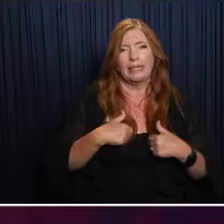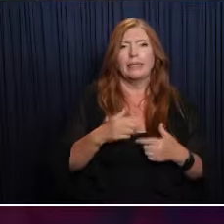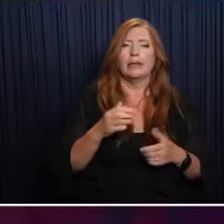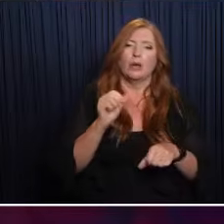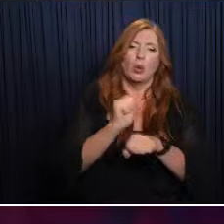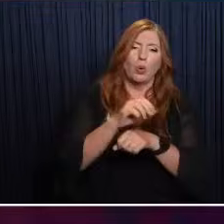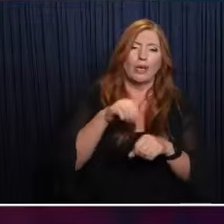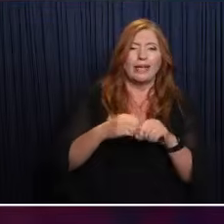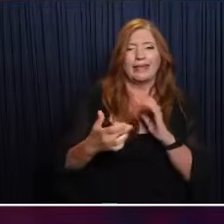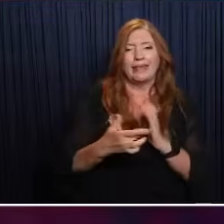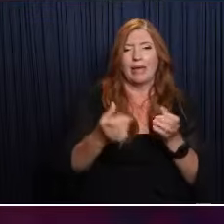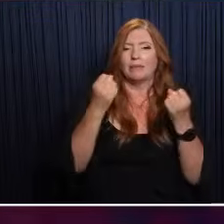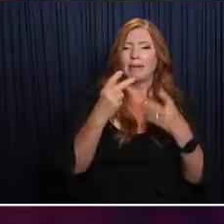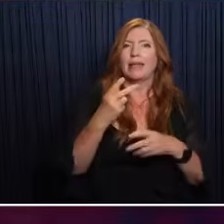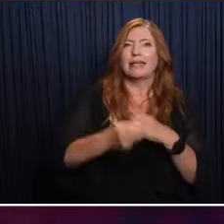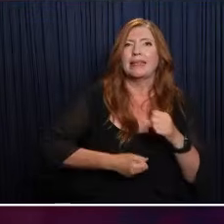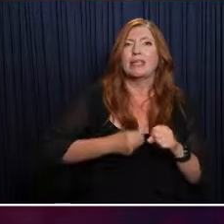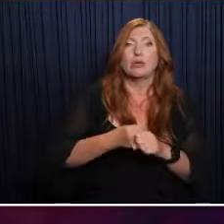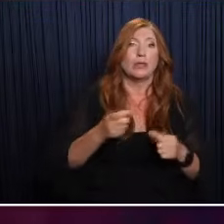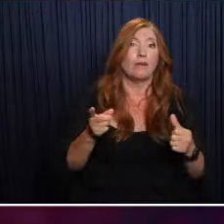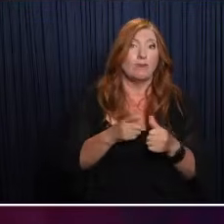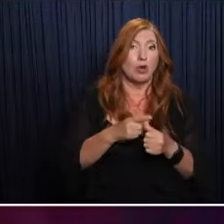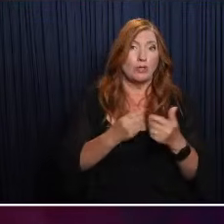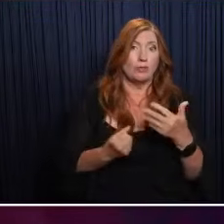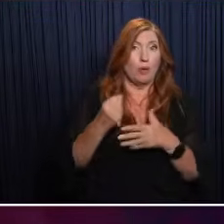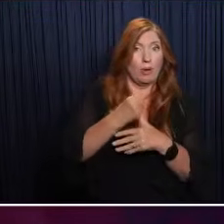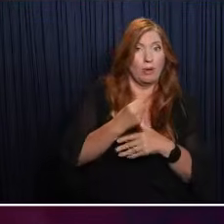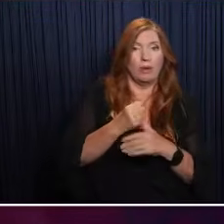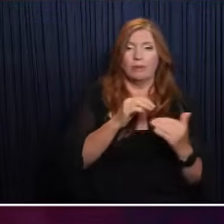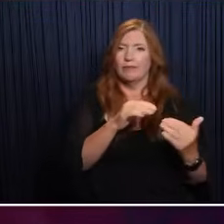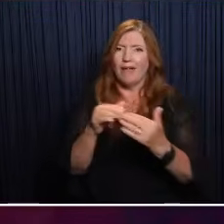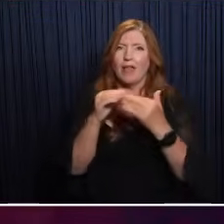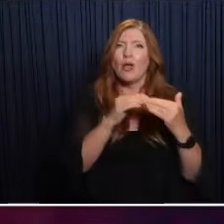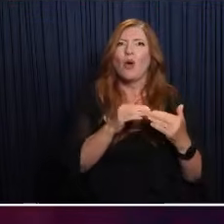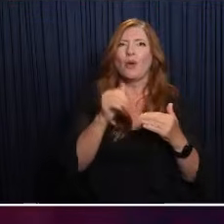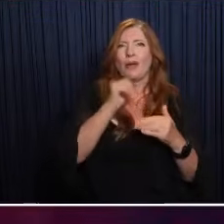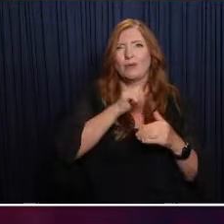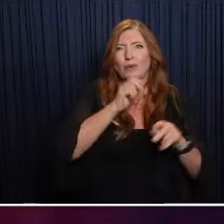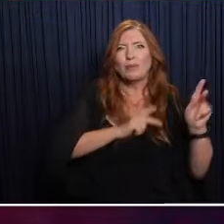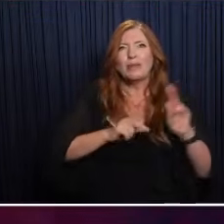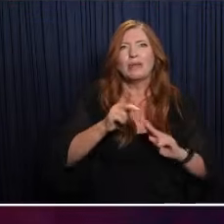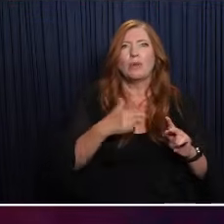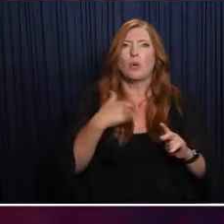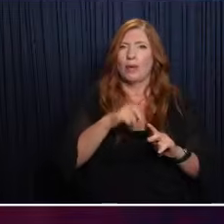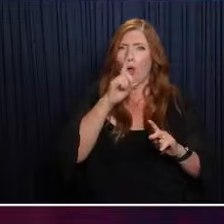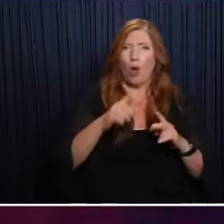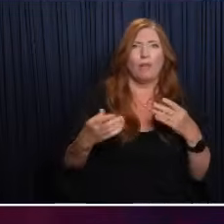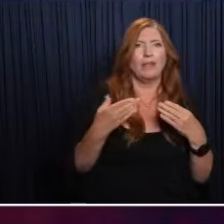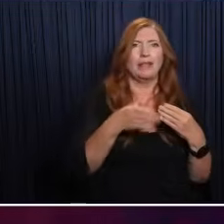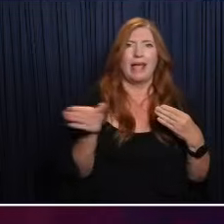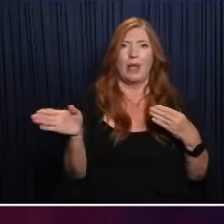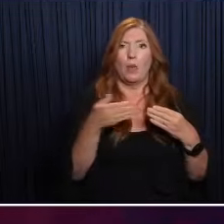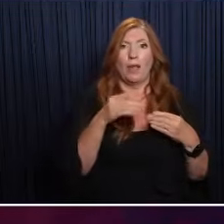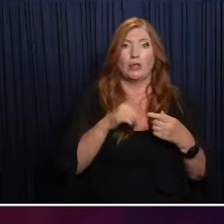I WANT TO JUMP IN ON THE DATA CENTER HAVING WORKED IN TECH FOR